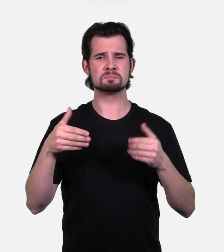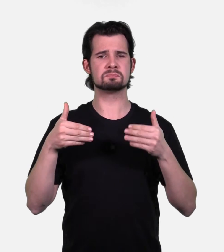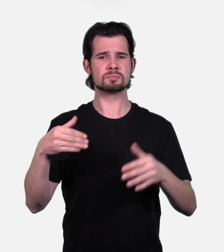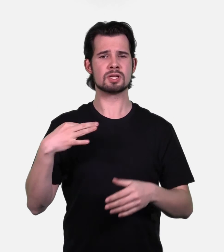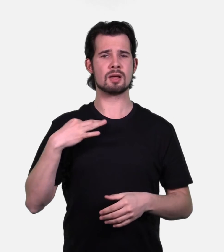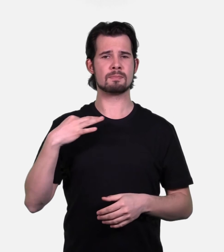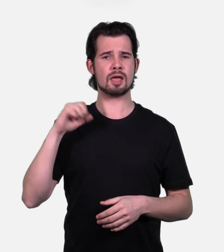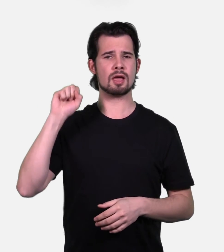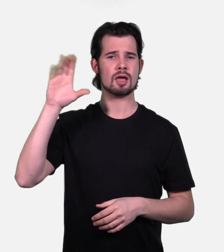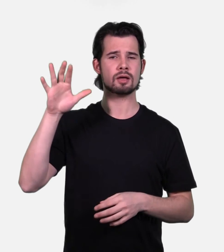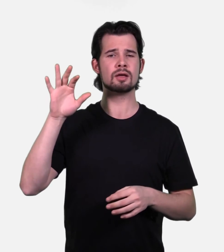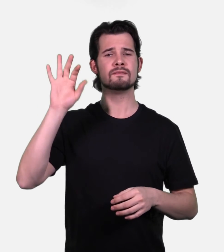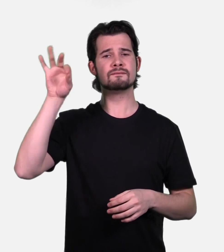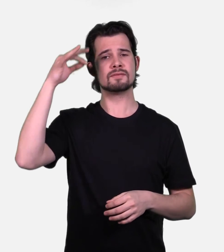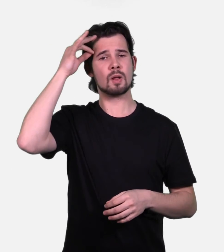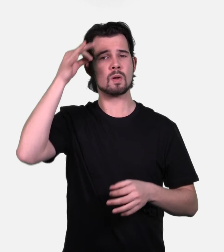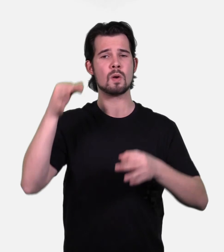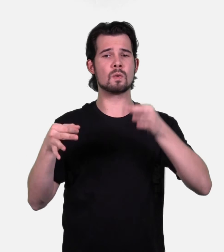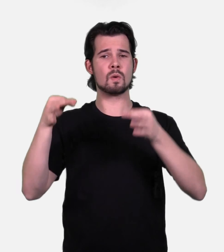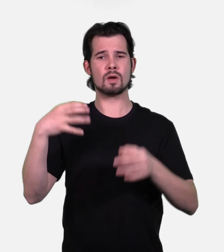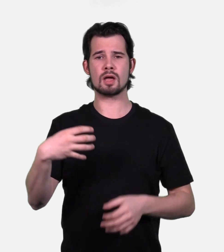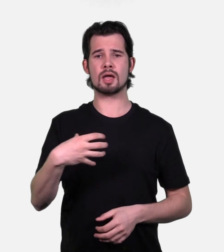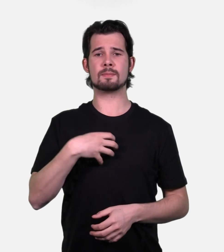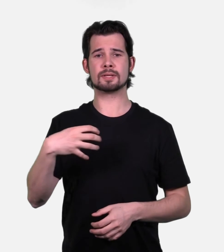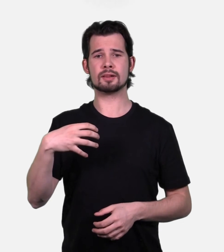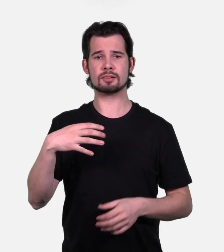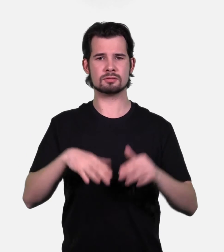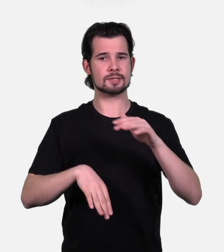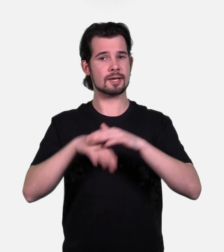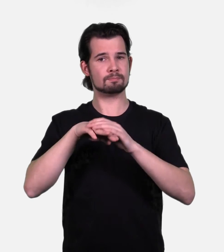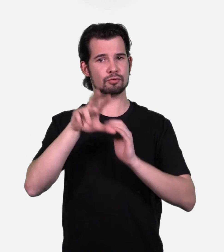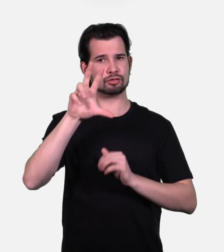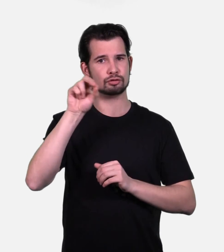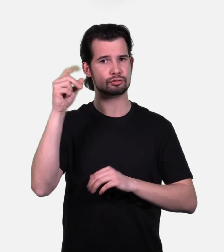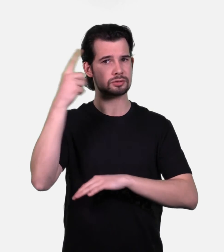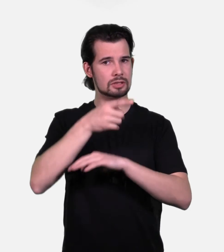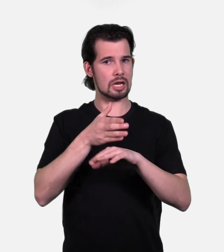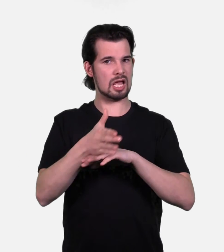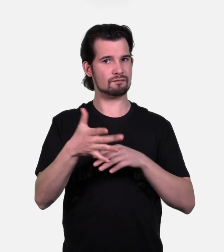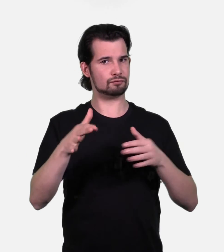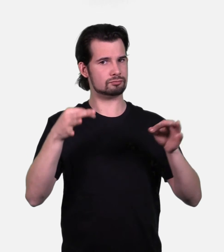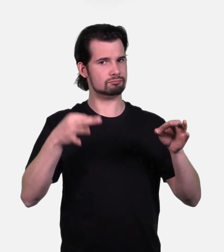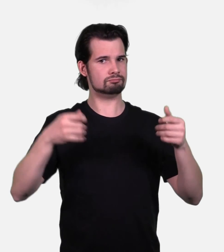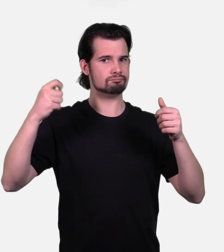you can apply to the Federal Court of Appeal within 30 days of the date the decision was issued